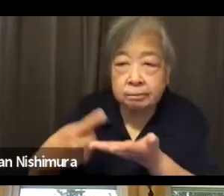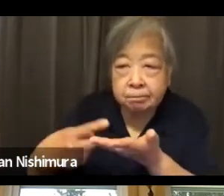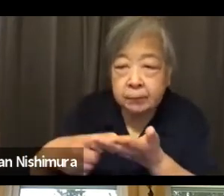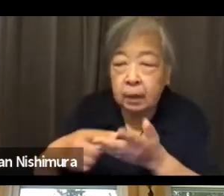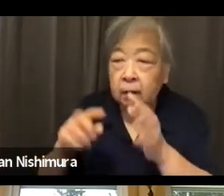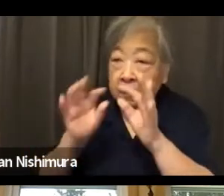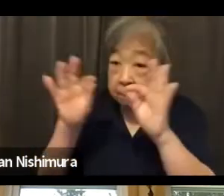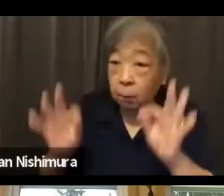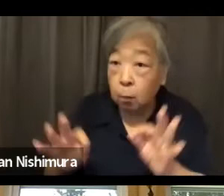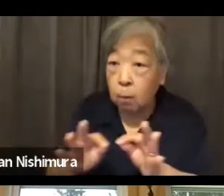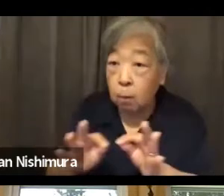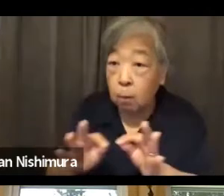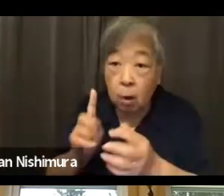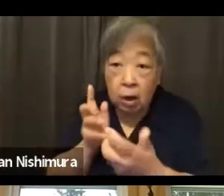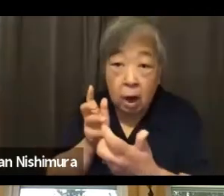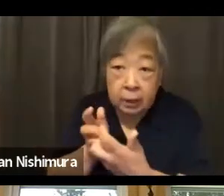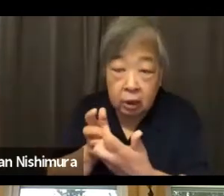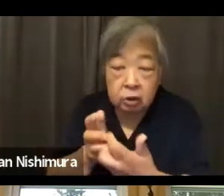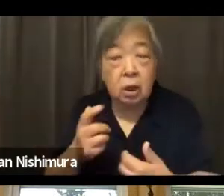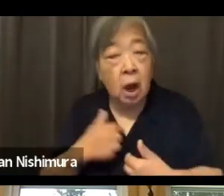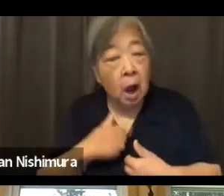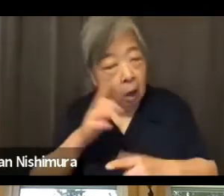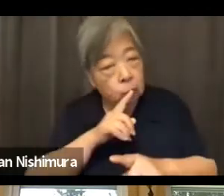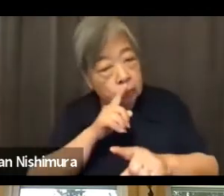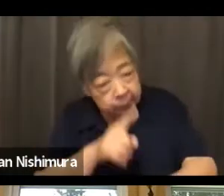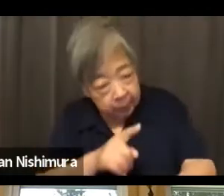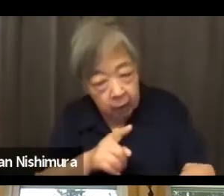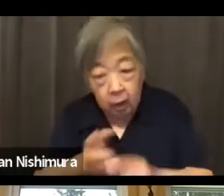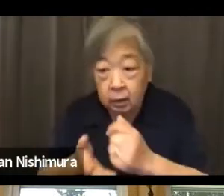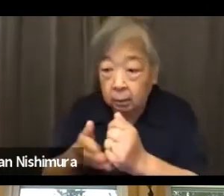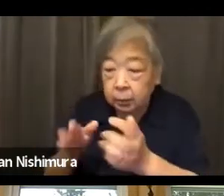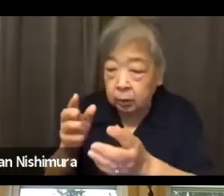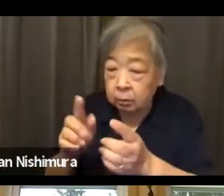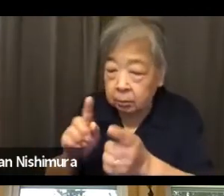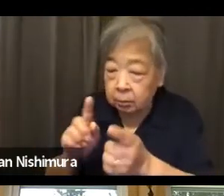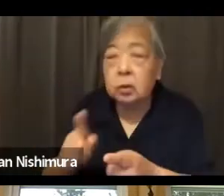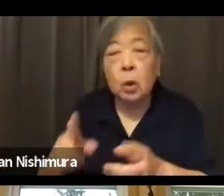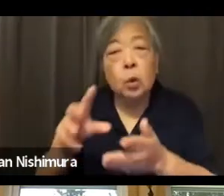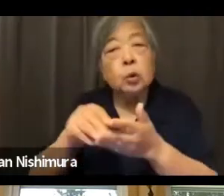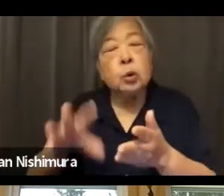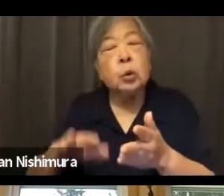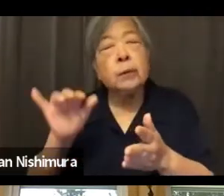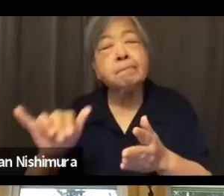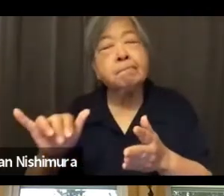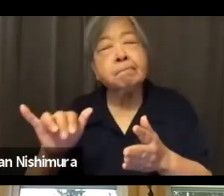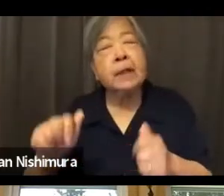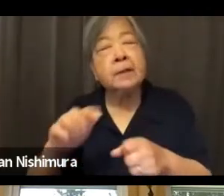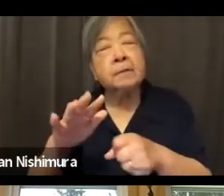Then I'll respond. We can meet, helping the student really see the full picture gives a student confidence